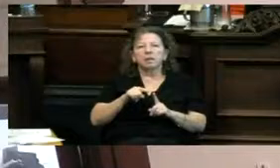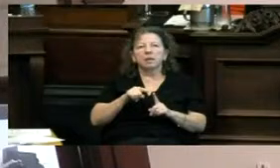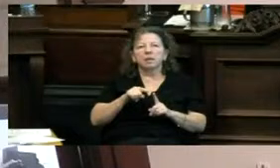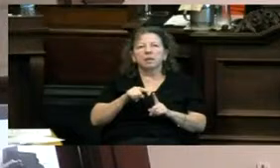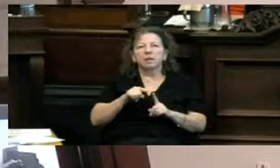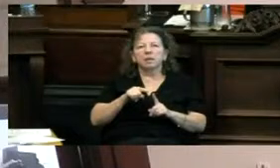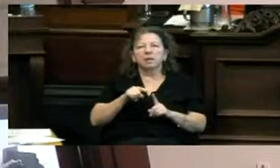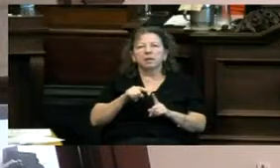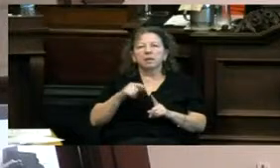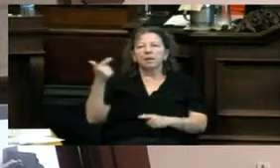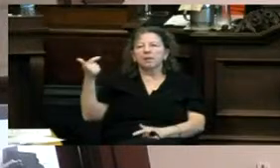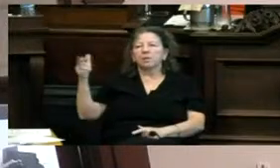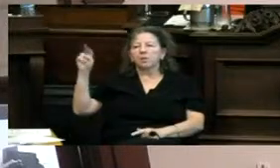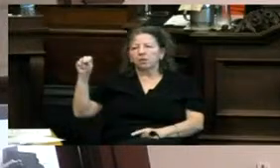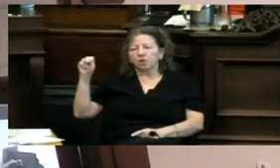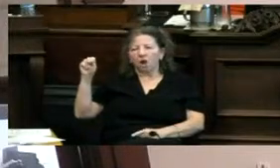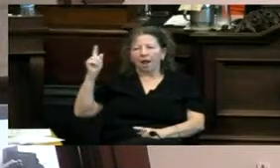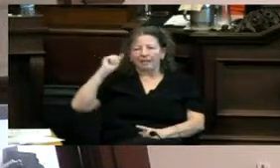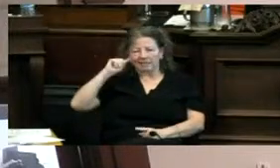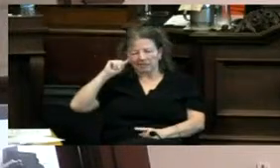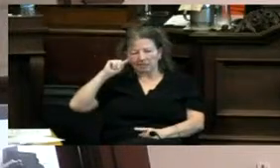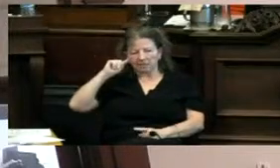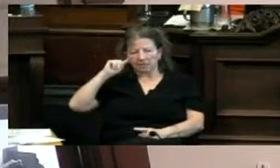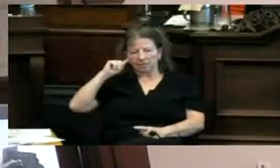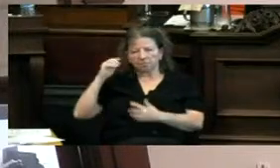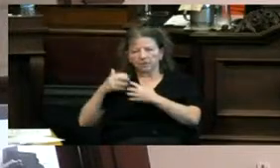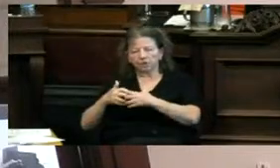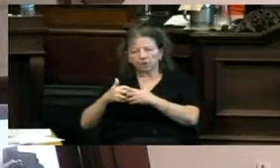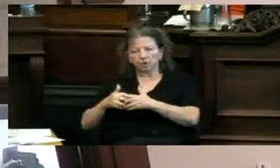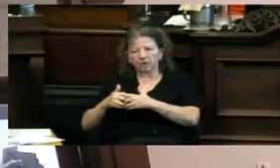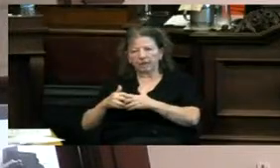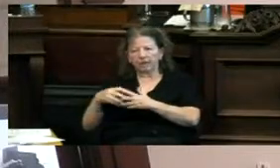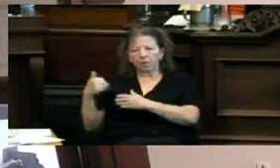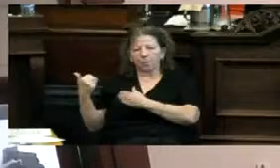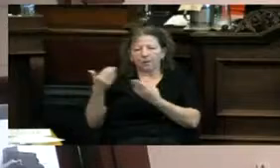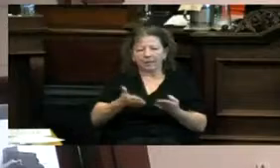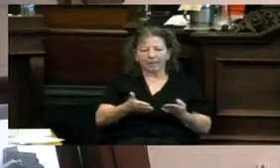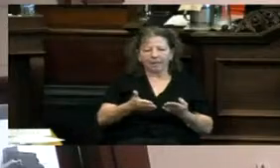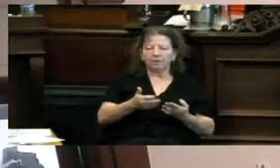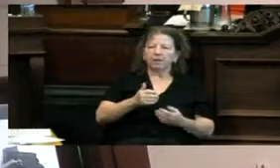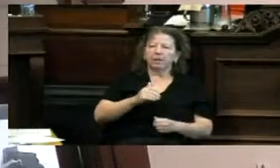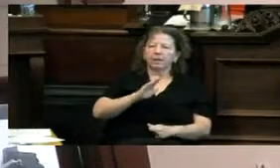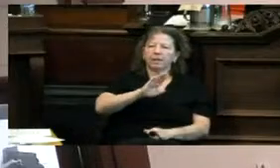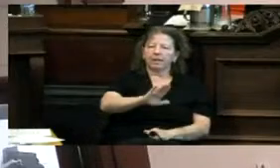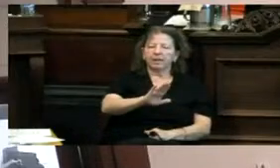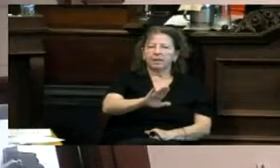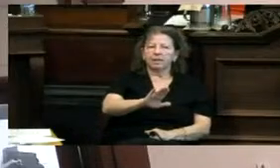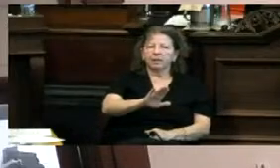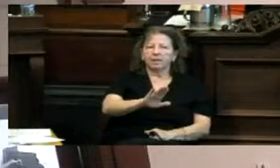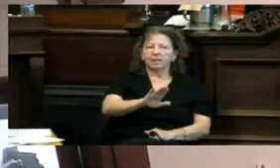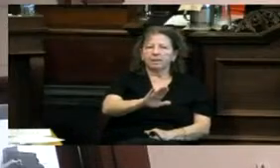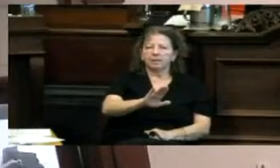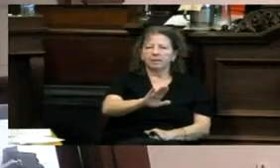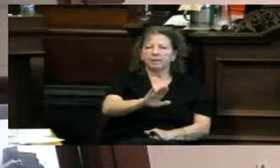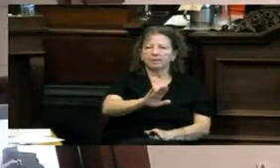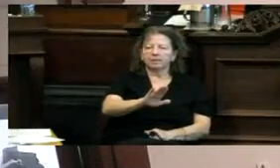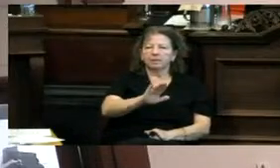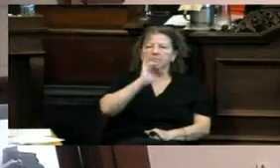blanking. I should know the details of this, but basically